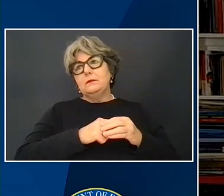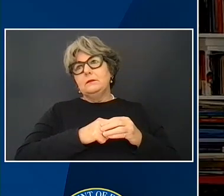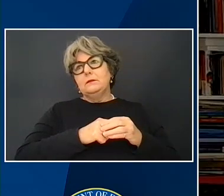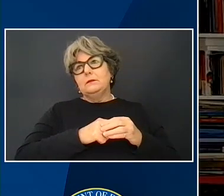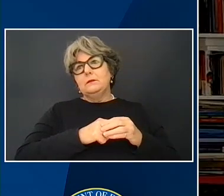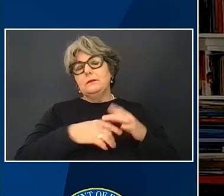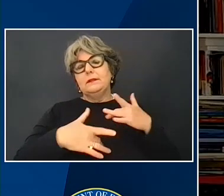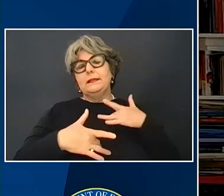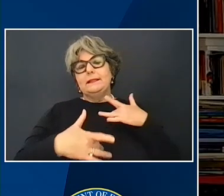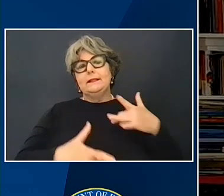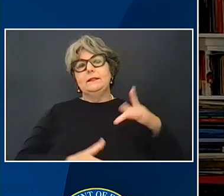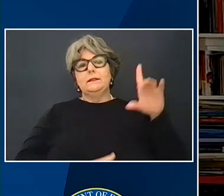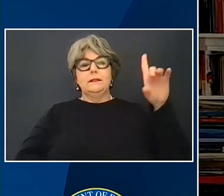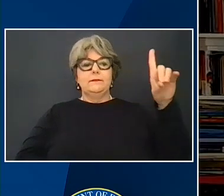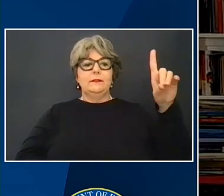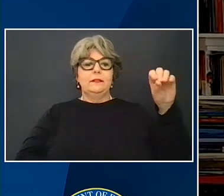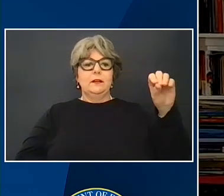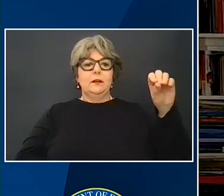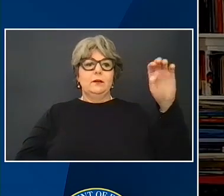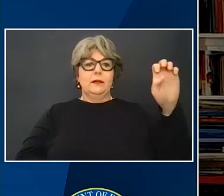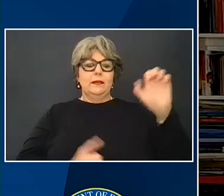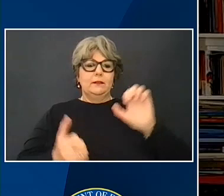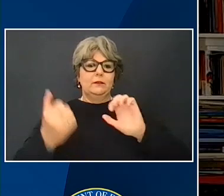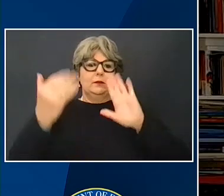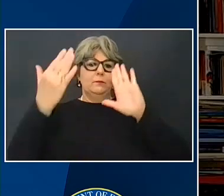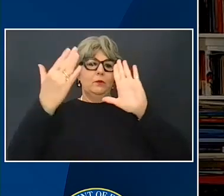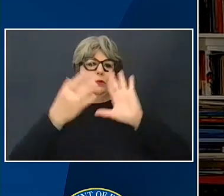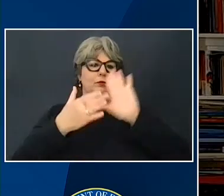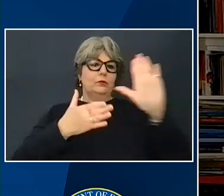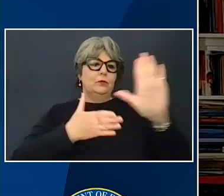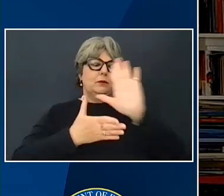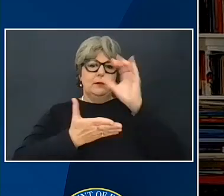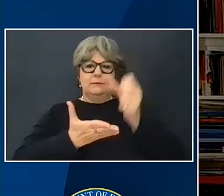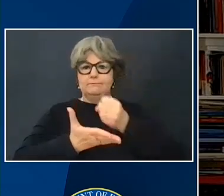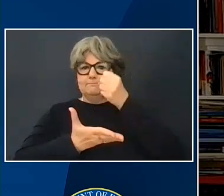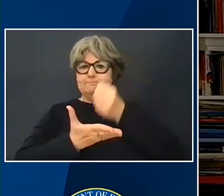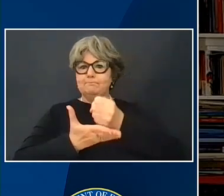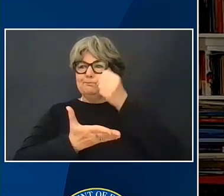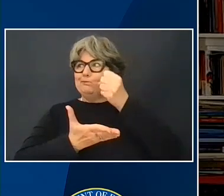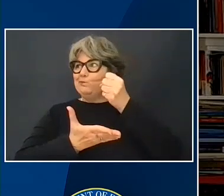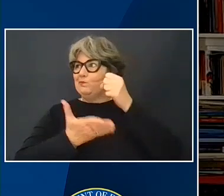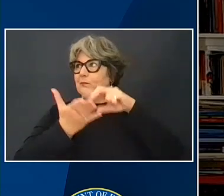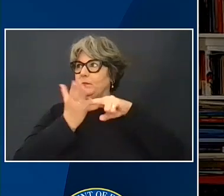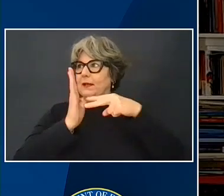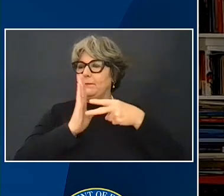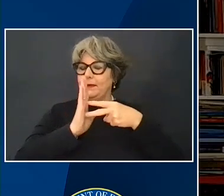approach to accreditation. Which is to extend the benefit of every